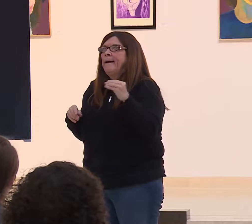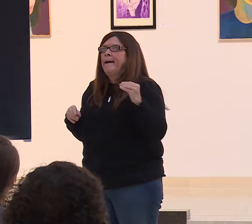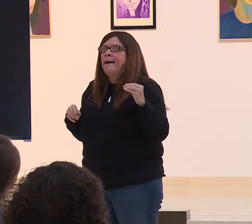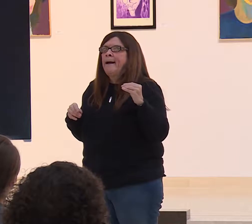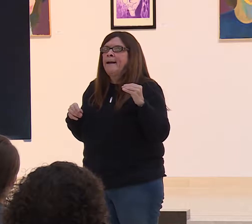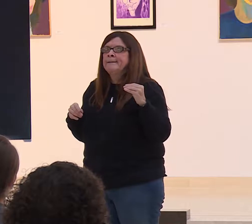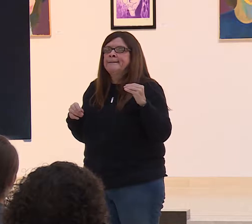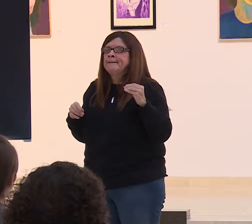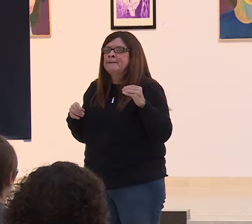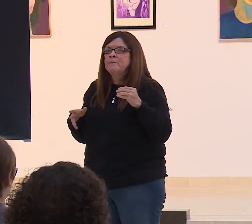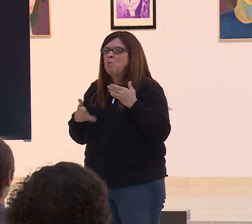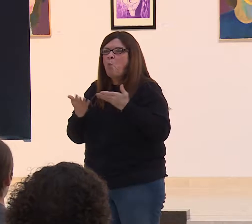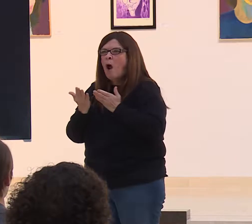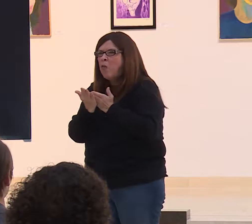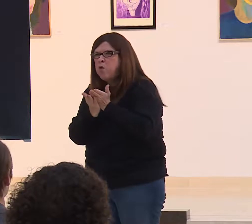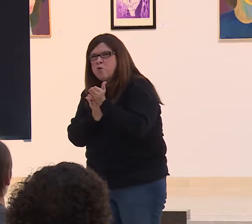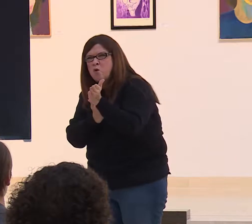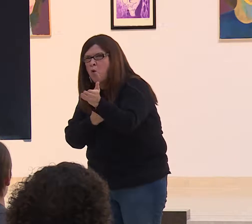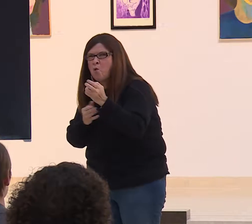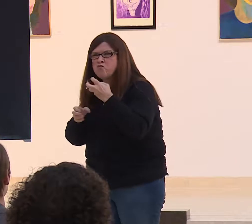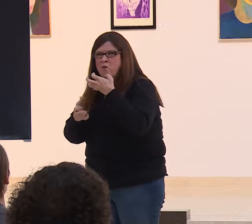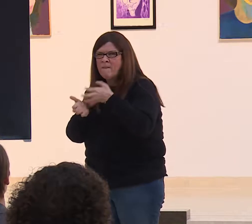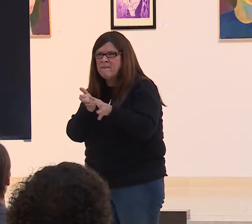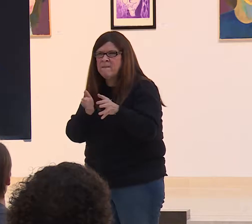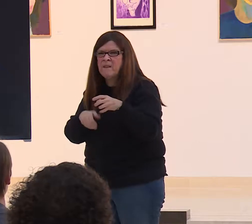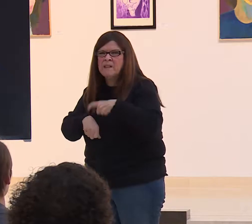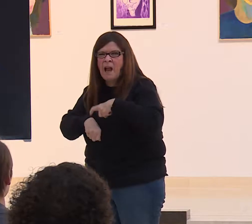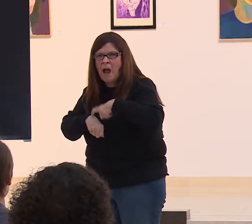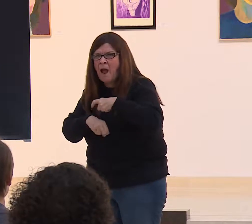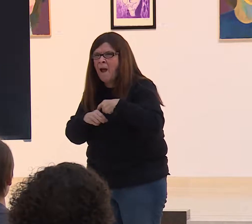And as you can imagine, that was an incredibly traumatic experience.